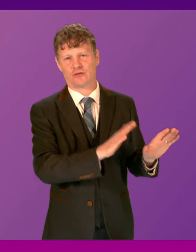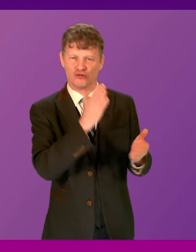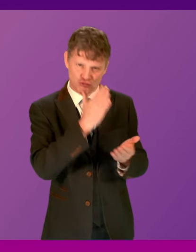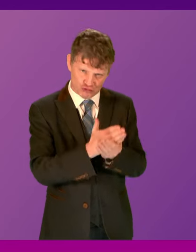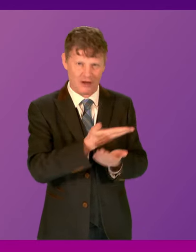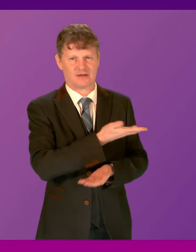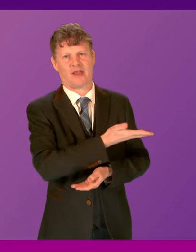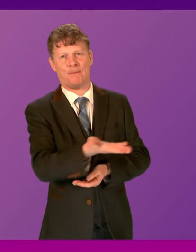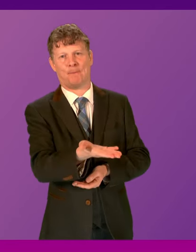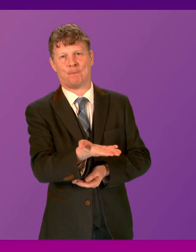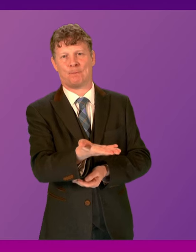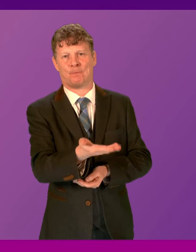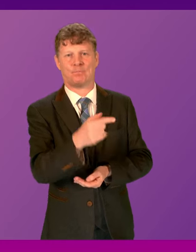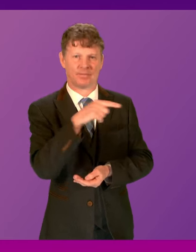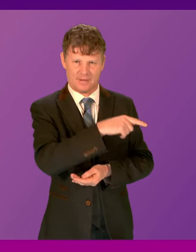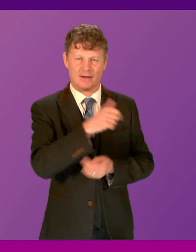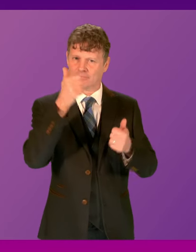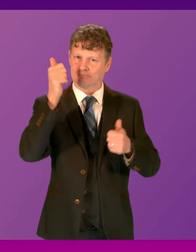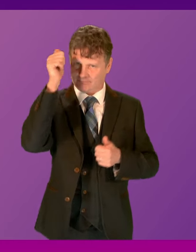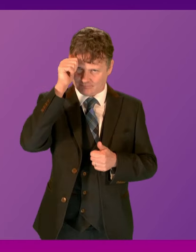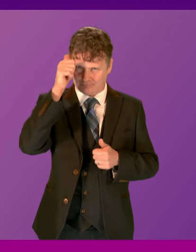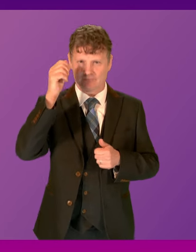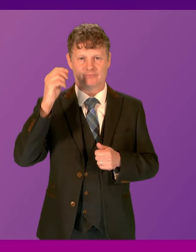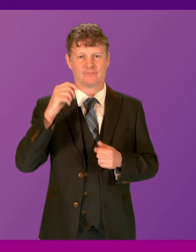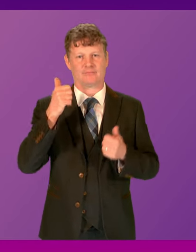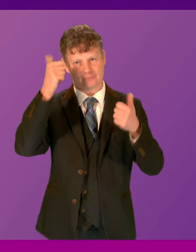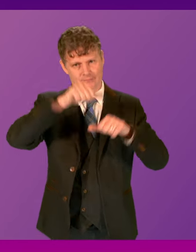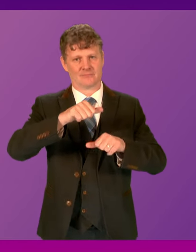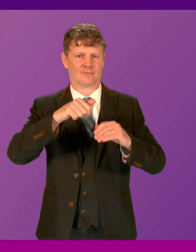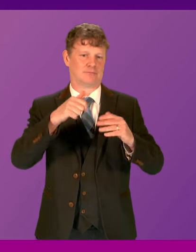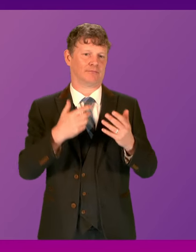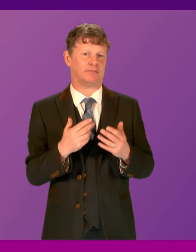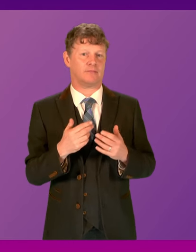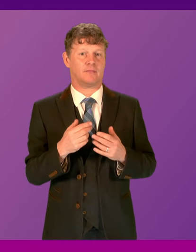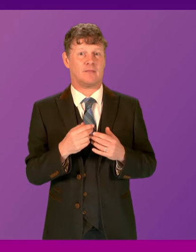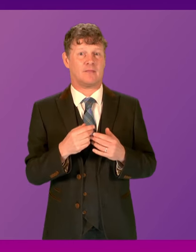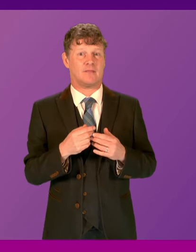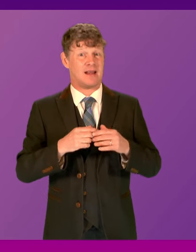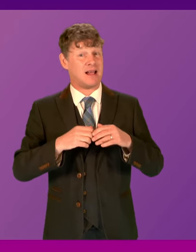their expert decision making. Regarding the studies that are taking place in England,